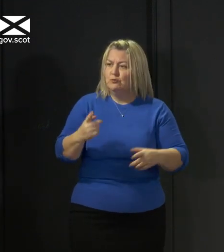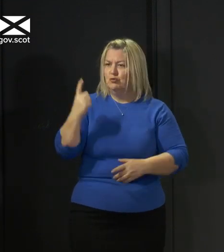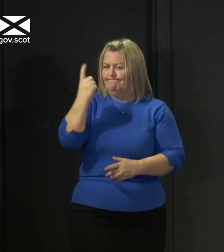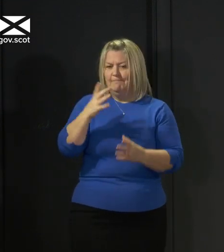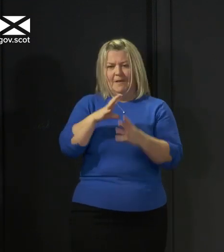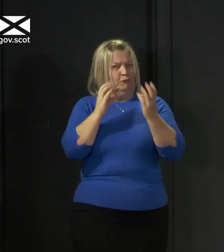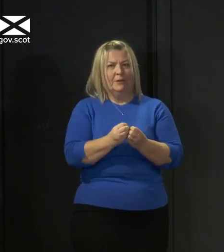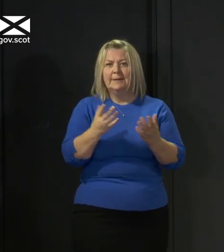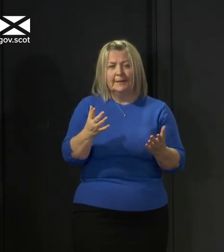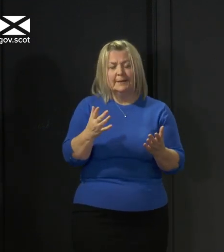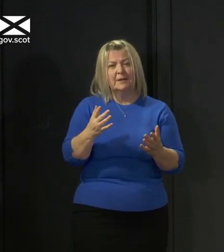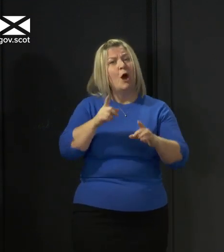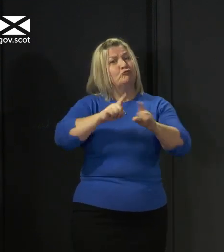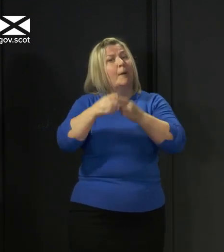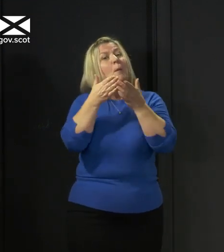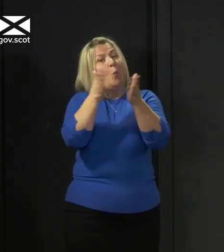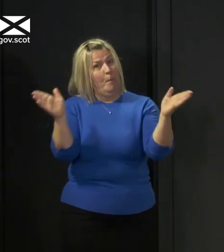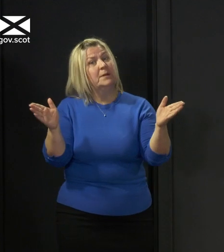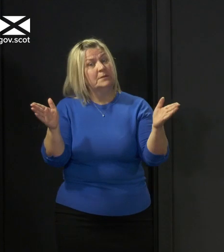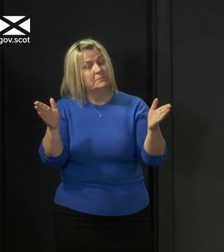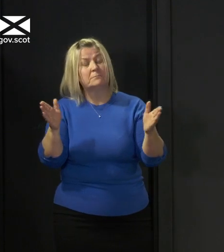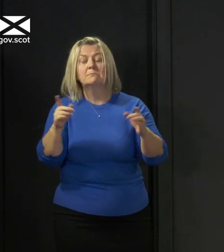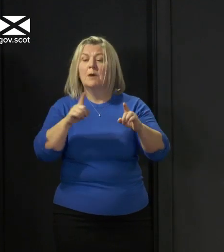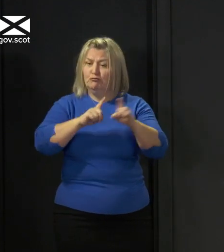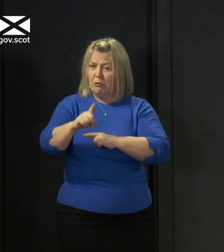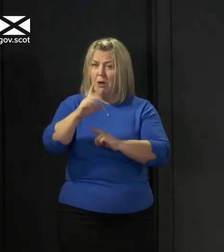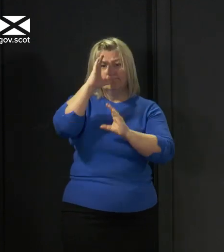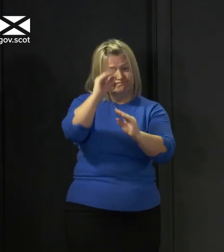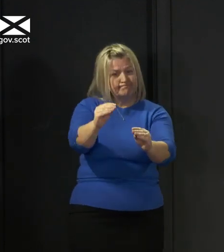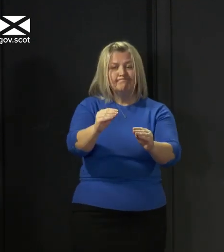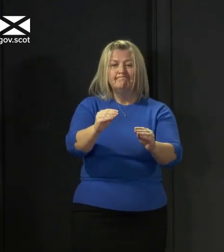about the balance we are seeking to strike and how we can best do that this